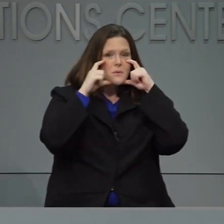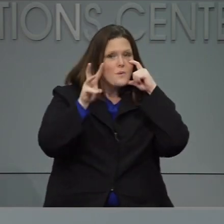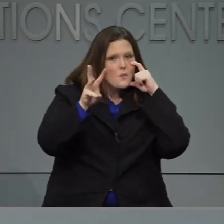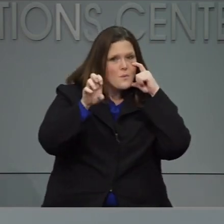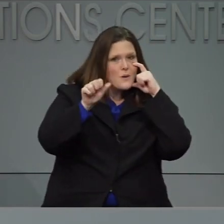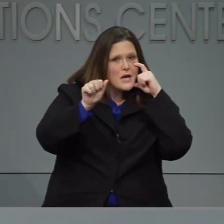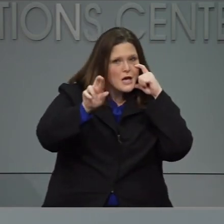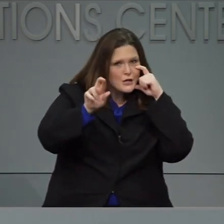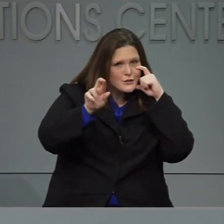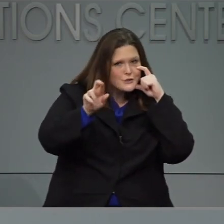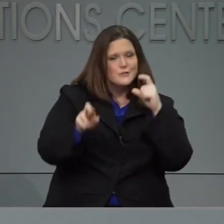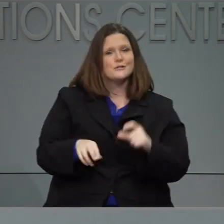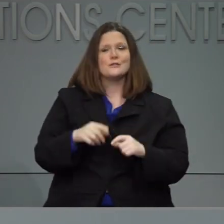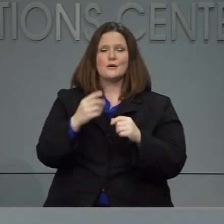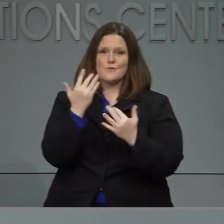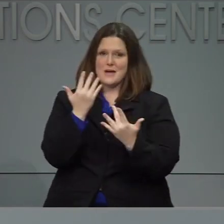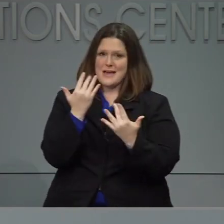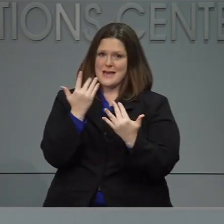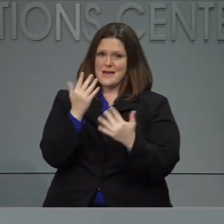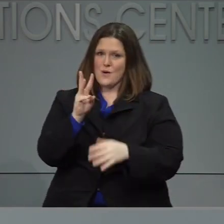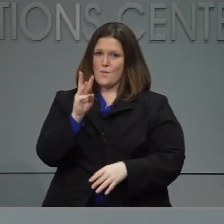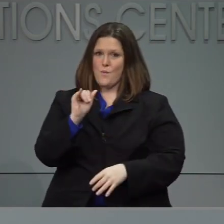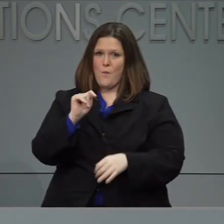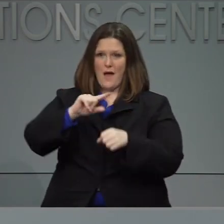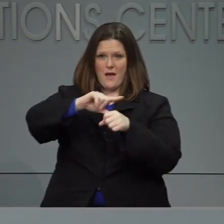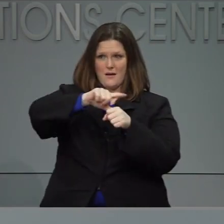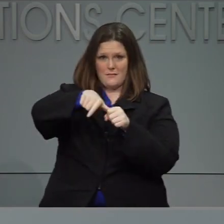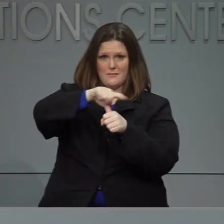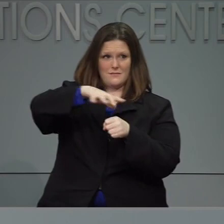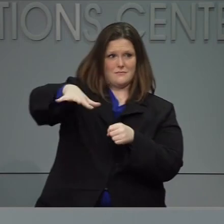AND MOUTH WAITING 6 FEET APART, AND WASHING YOUR HANDS OFTEN